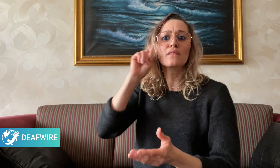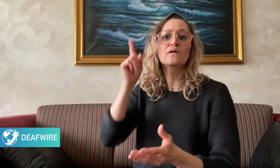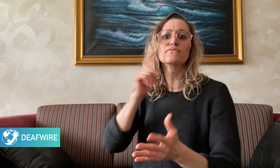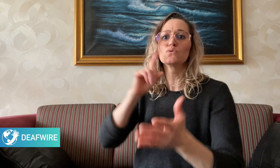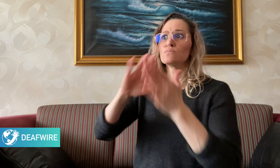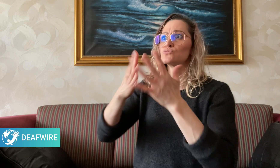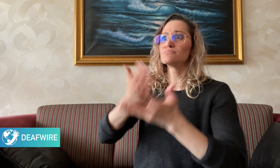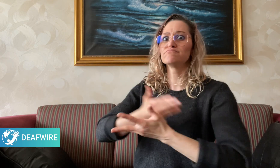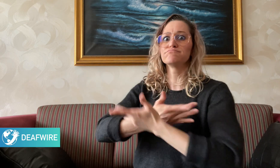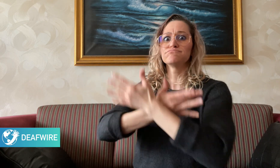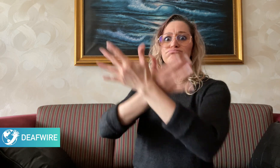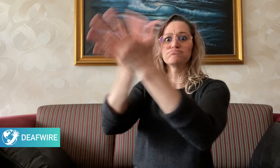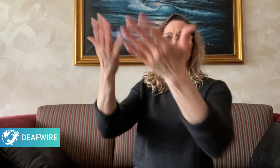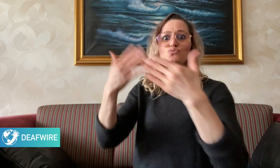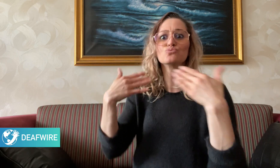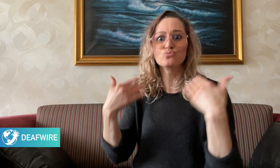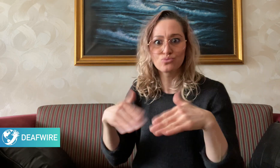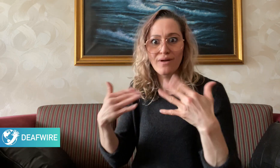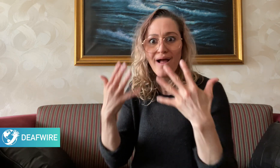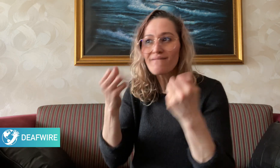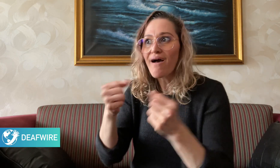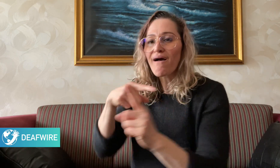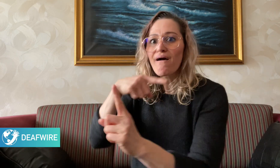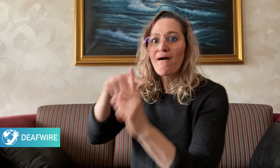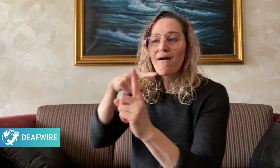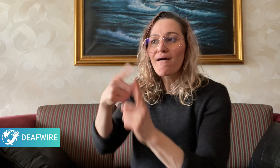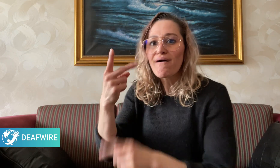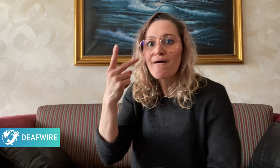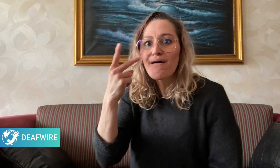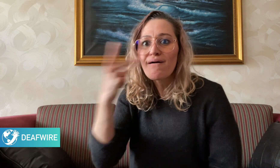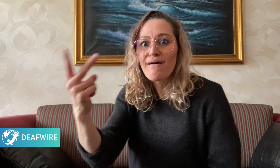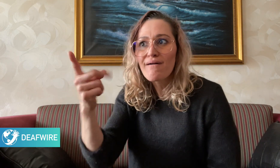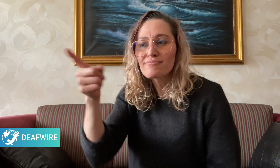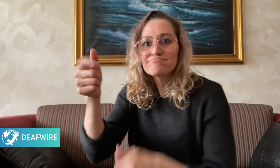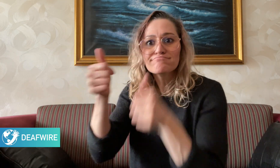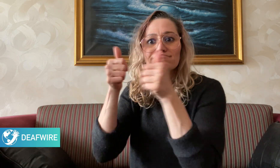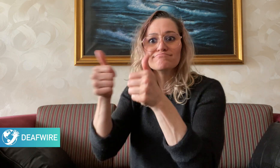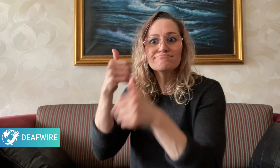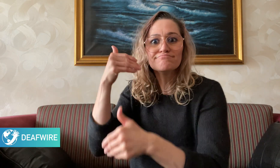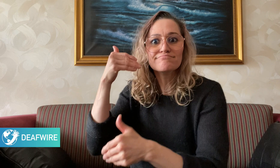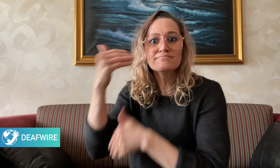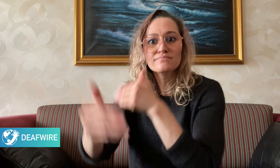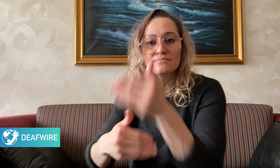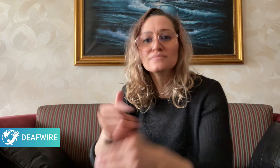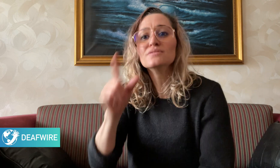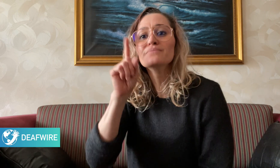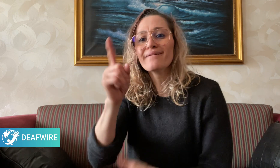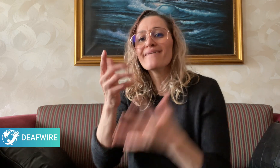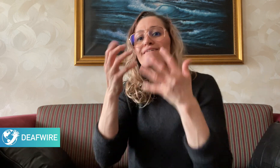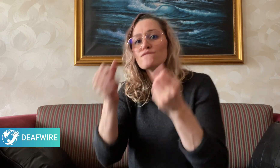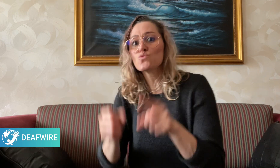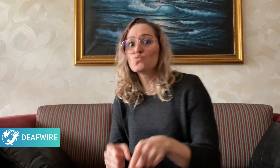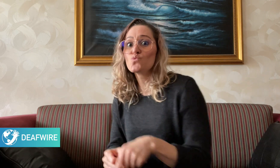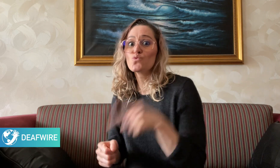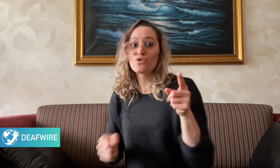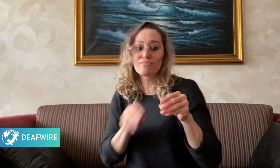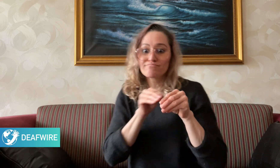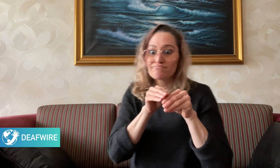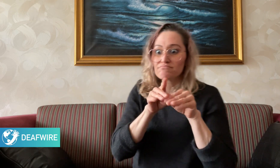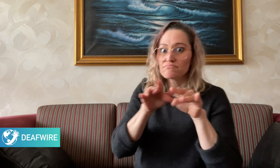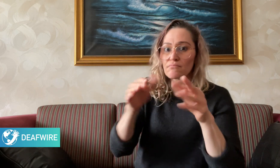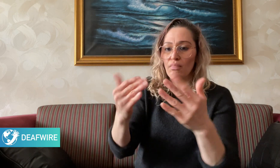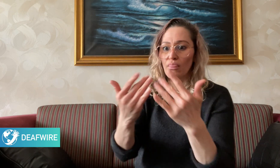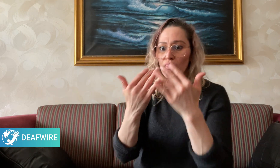to the global Deaf community, while others have brought harm.